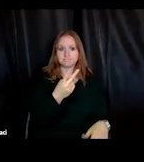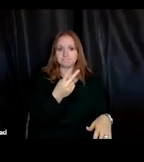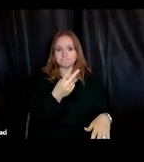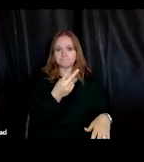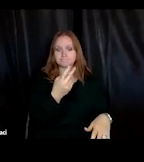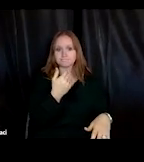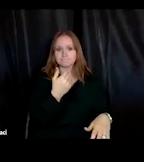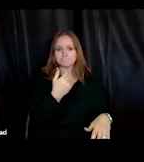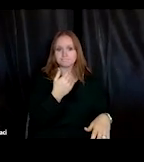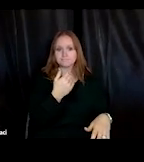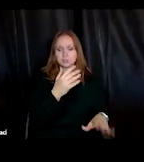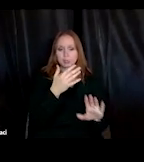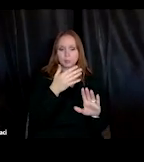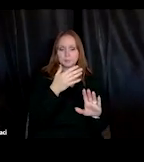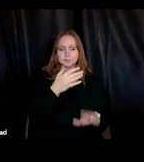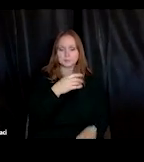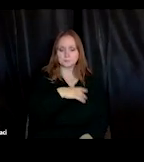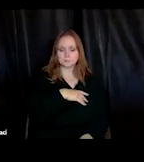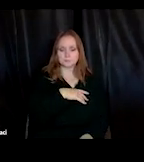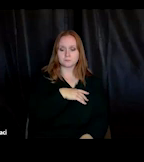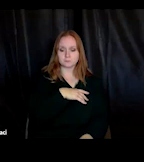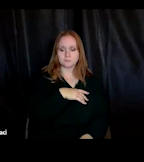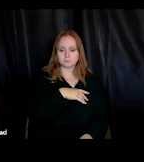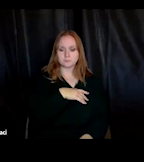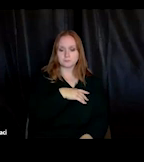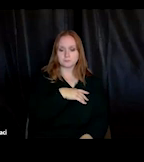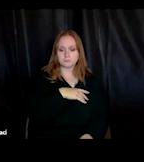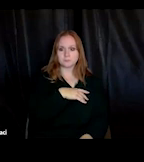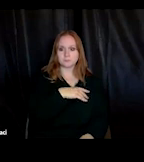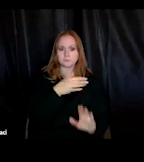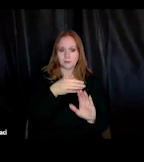So prior to really kind of starting this SOAR focus,